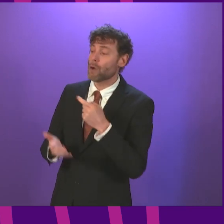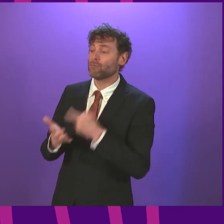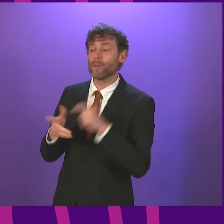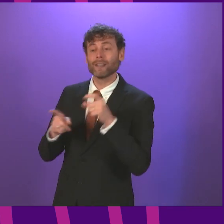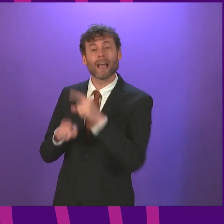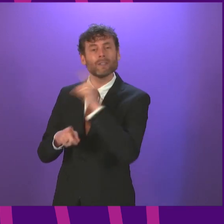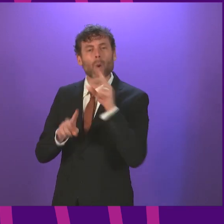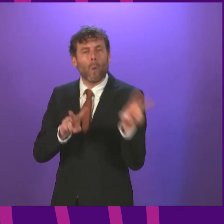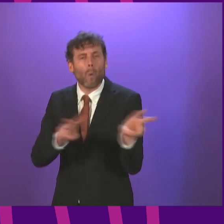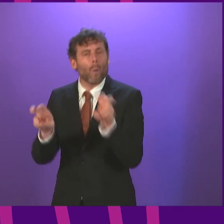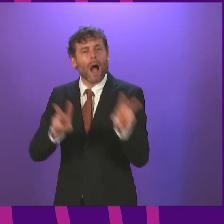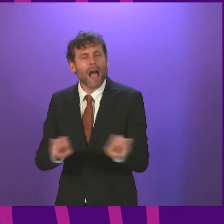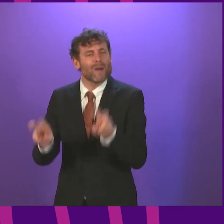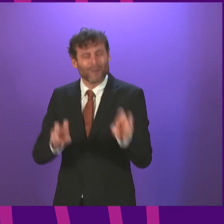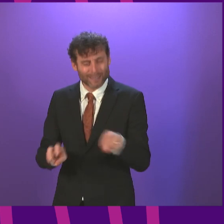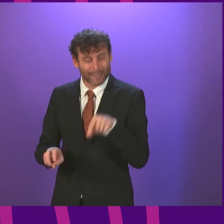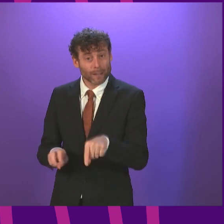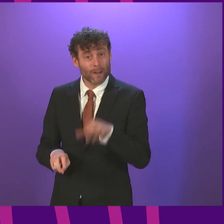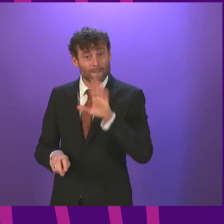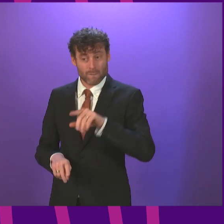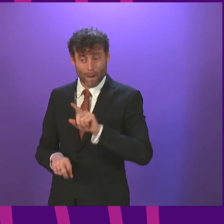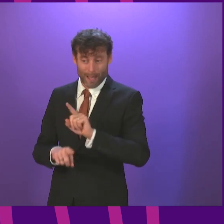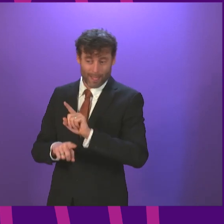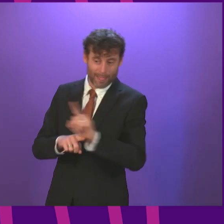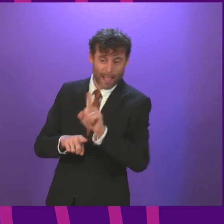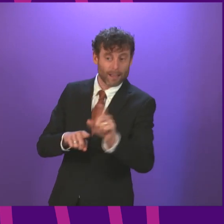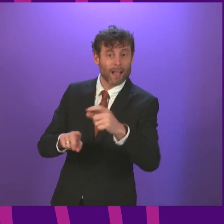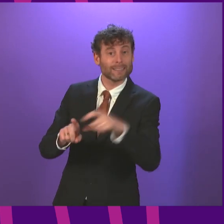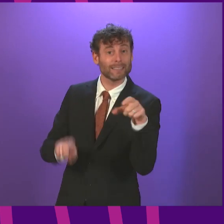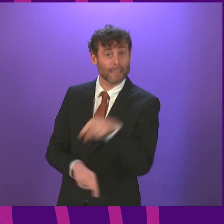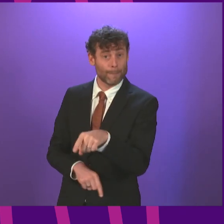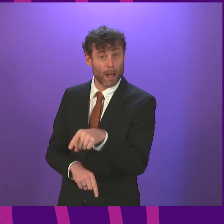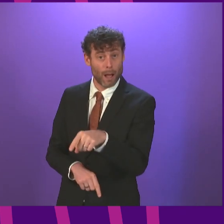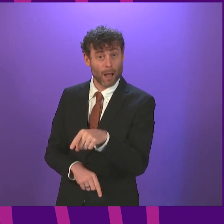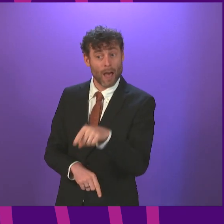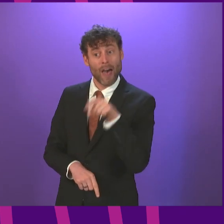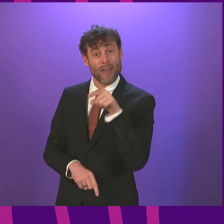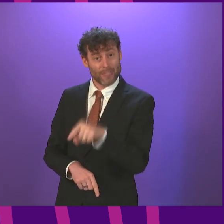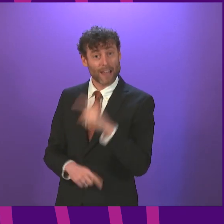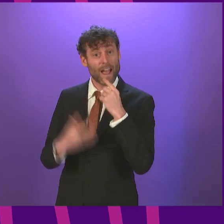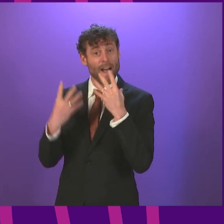is from the latter part of December, is the start of that process of the Government realising